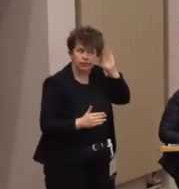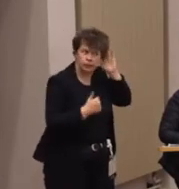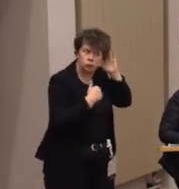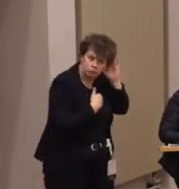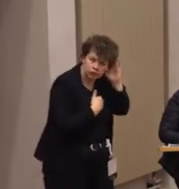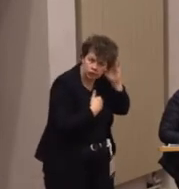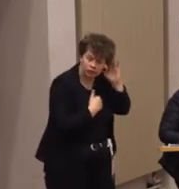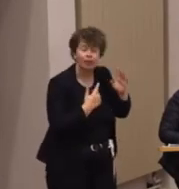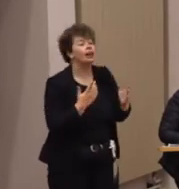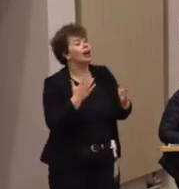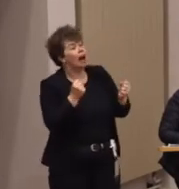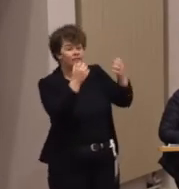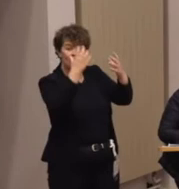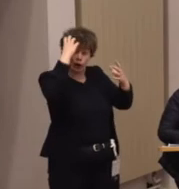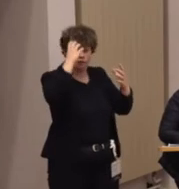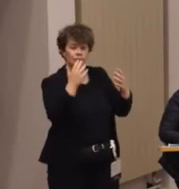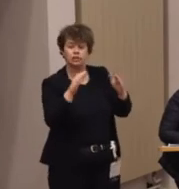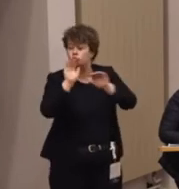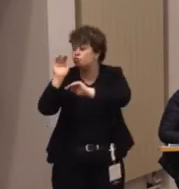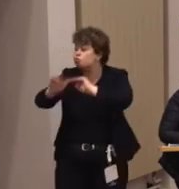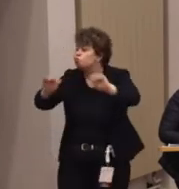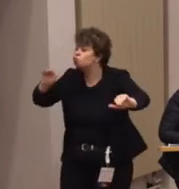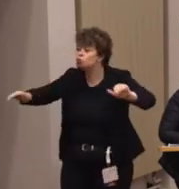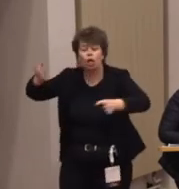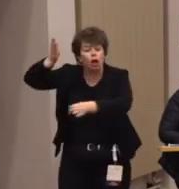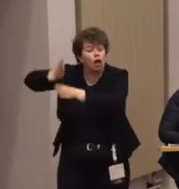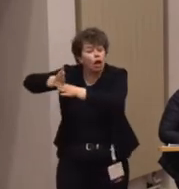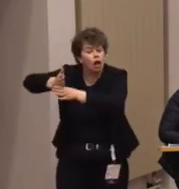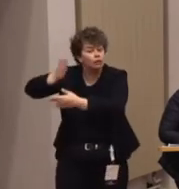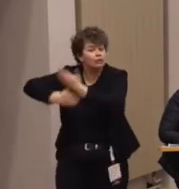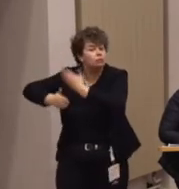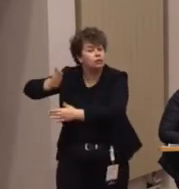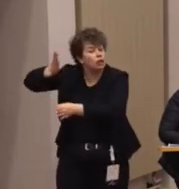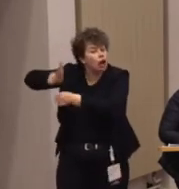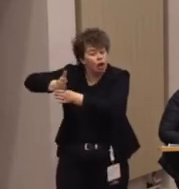decisions are made. But by building the capacity to discuss on those issues that is impacting